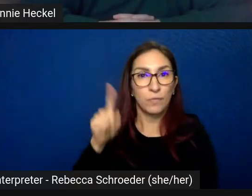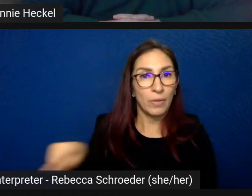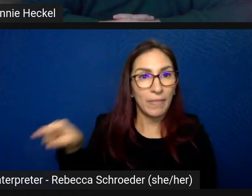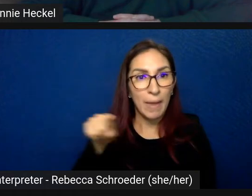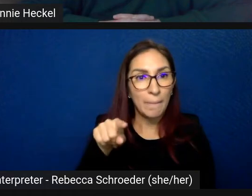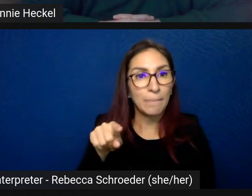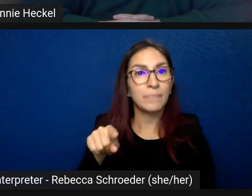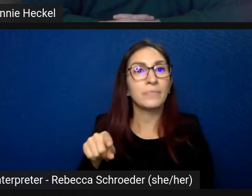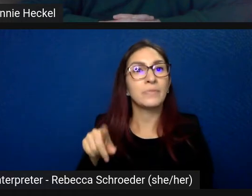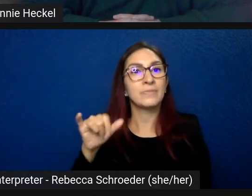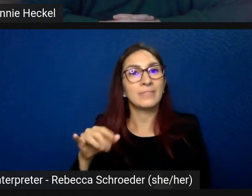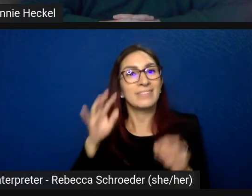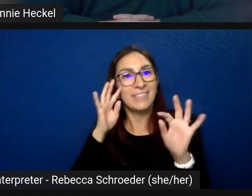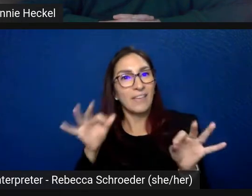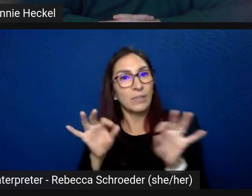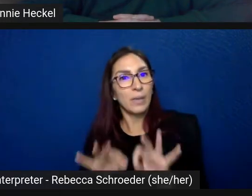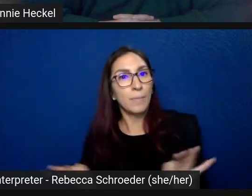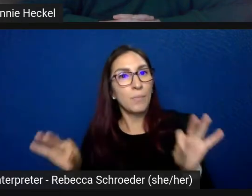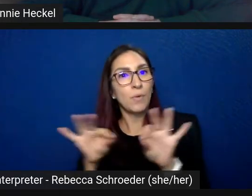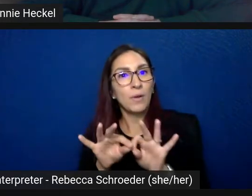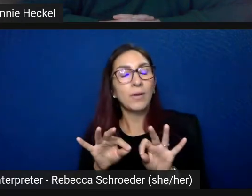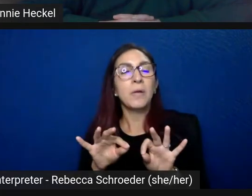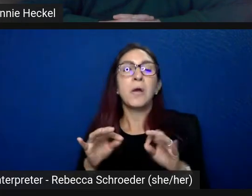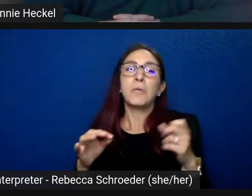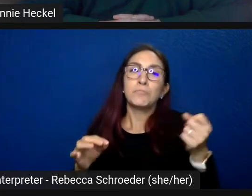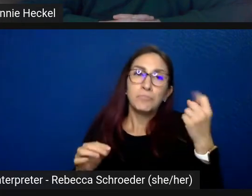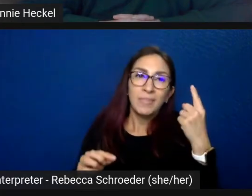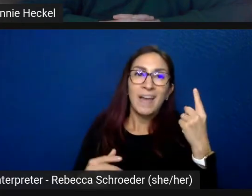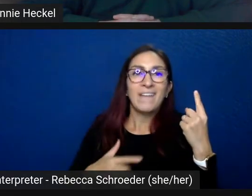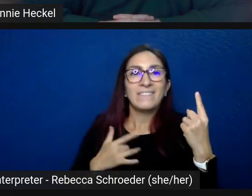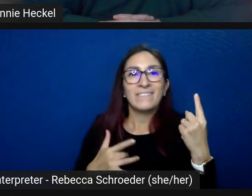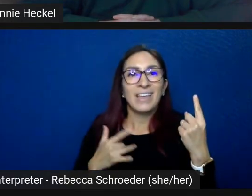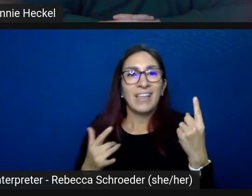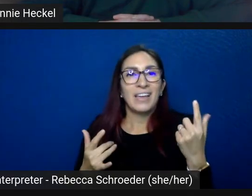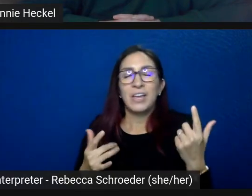I definitely think that like I said, no one goes to the developer.